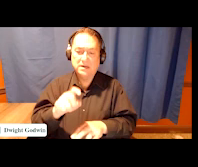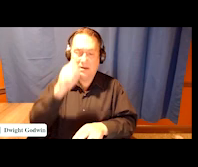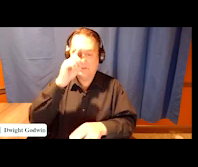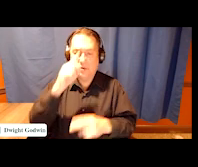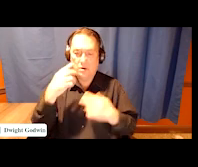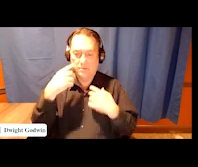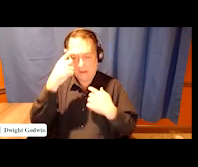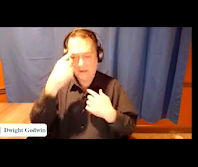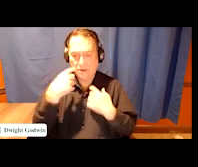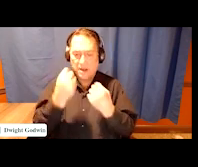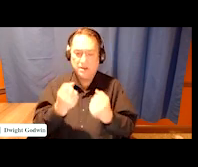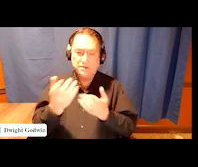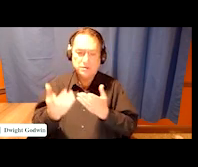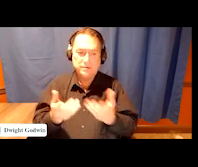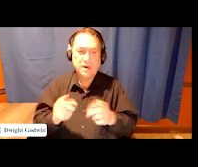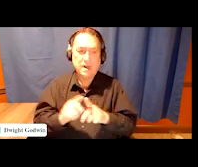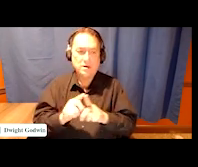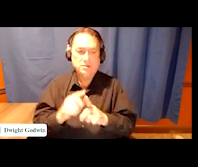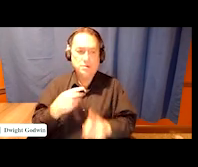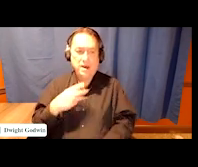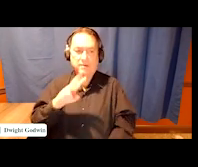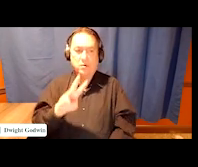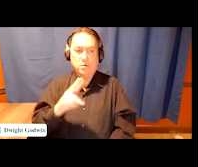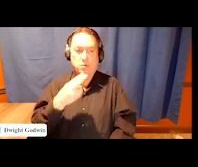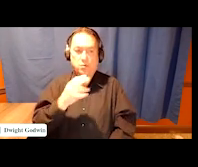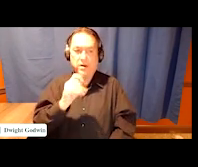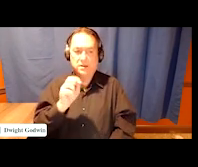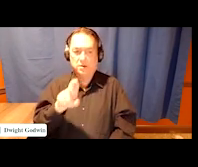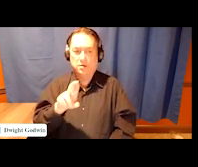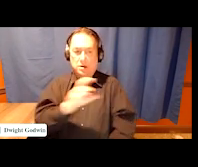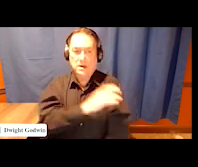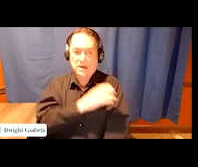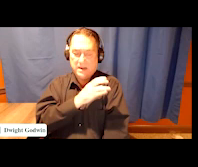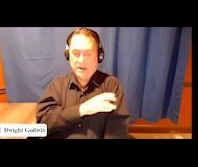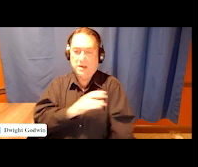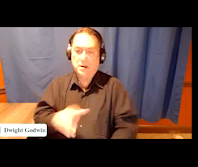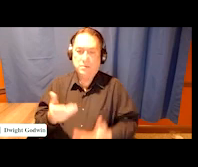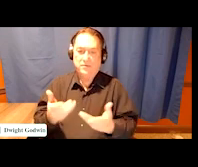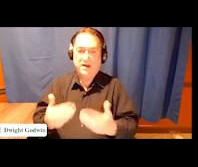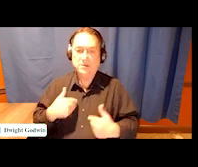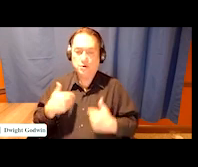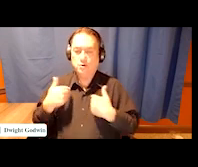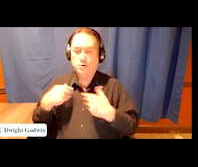We also have Wheeler Clinic as one of our other providers, and they provide youth Mobile Crisis Intervention Services.